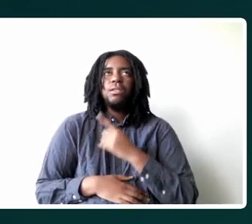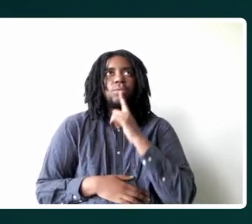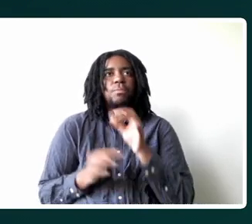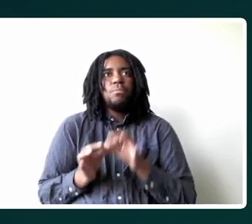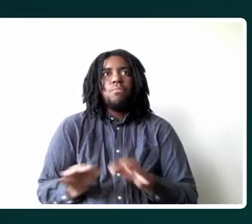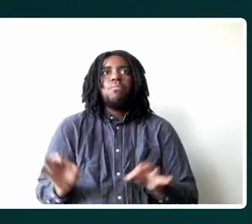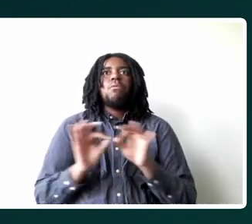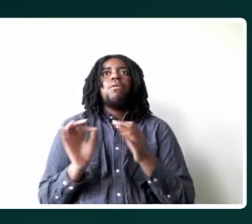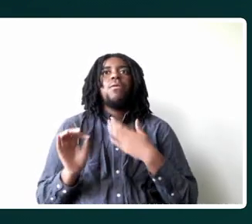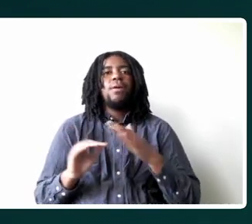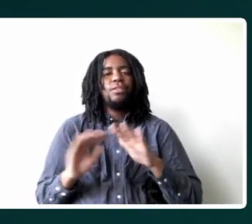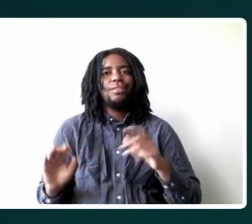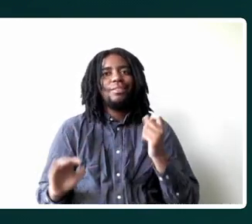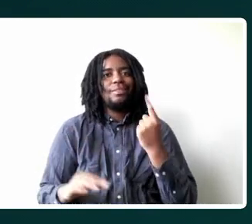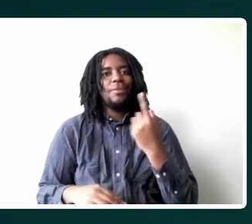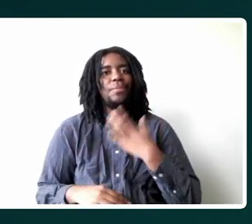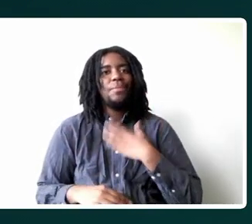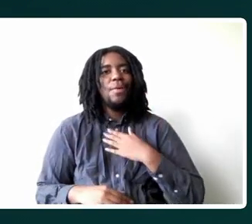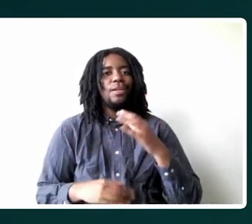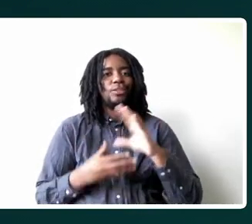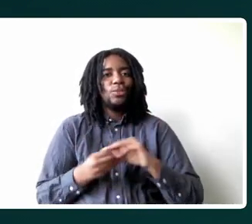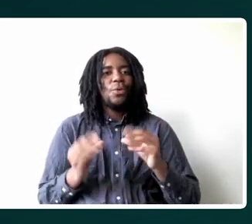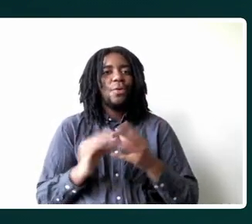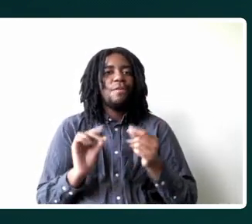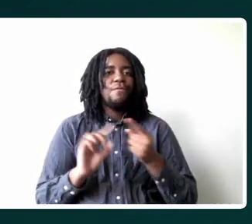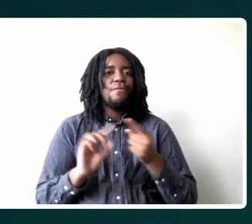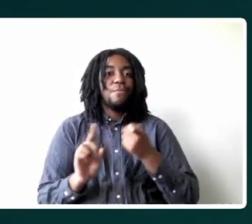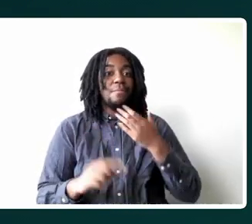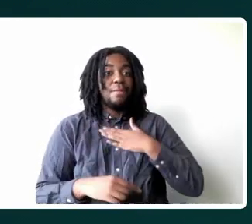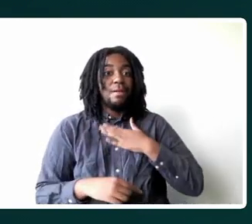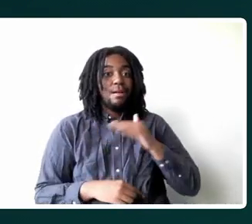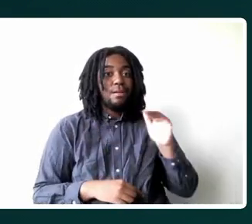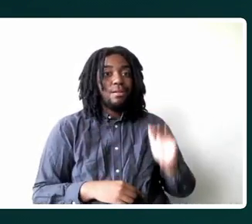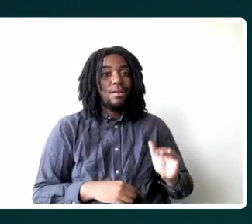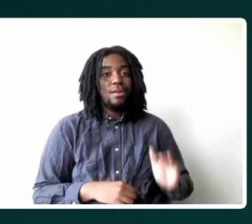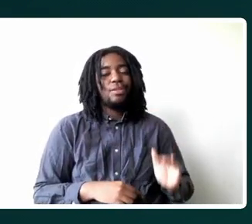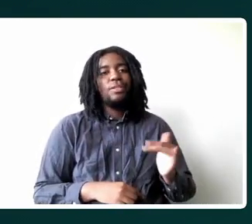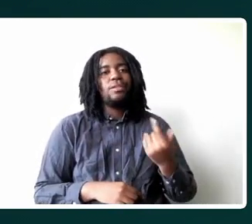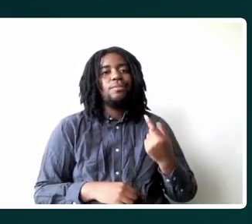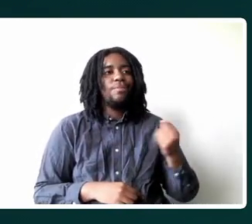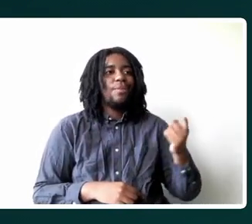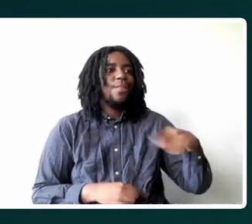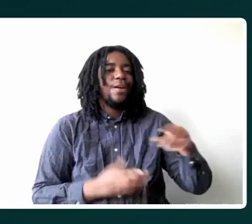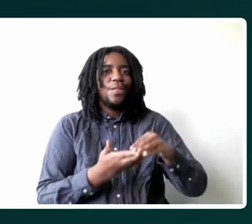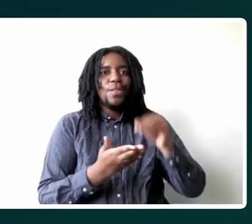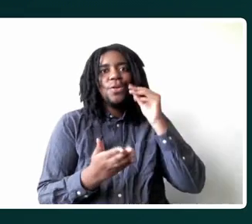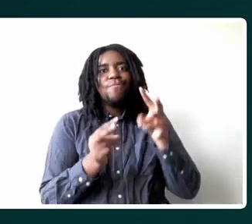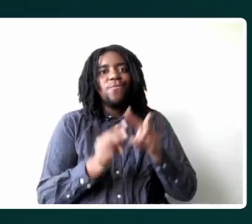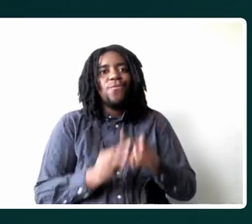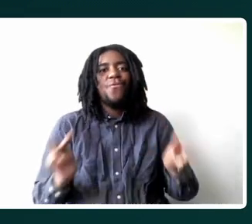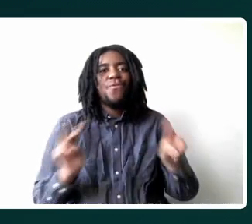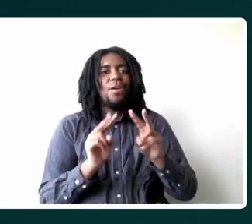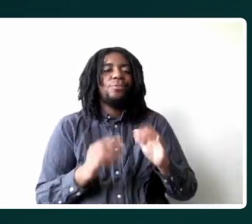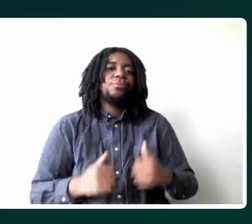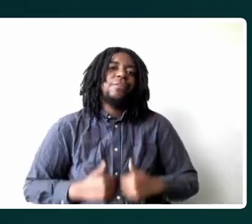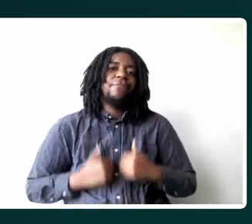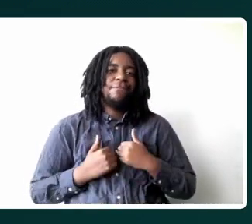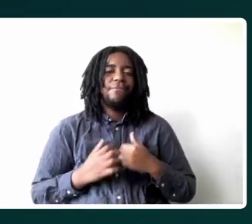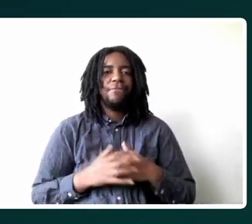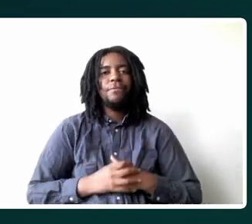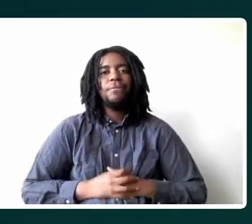story of when I was a child so that they can learn to value it and also value their own lives."